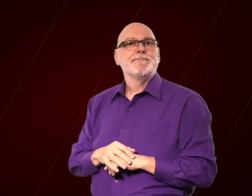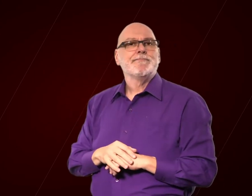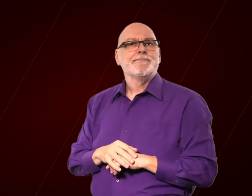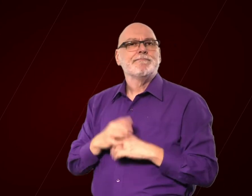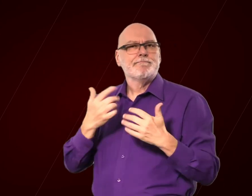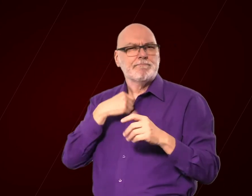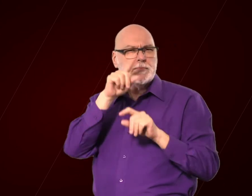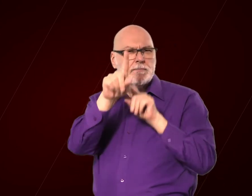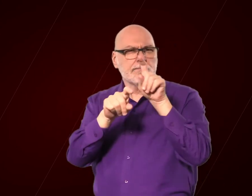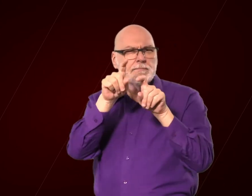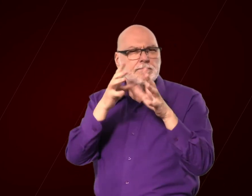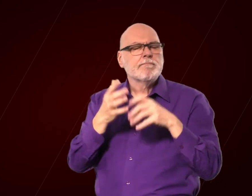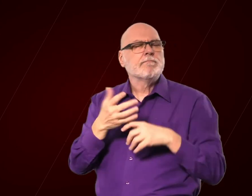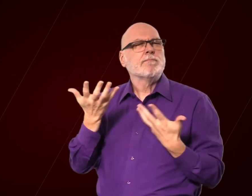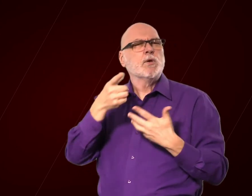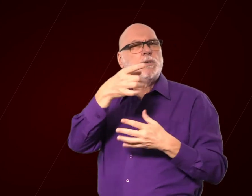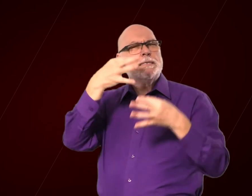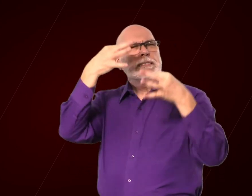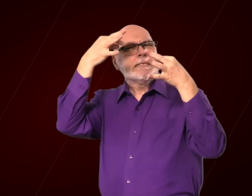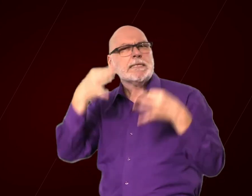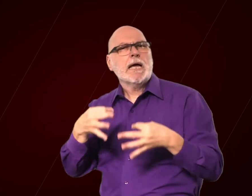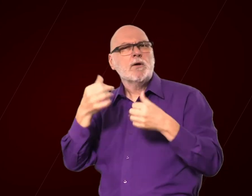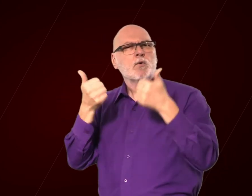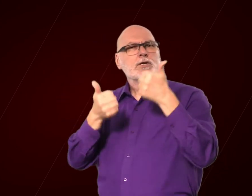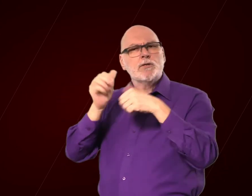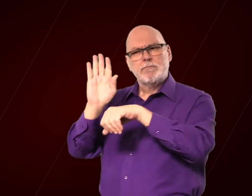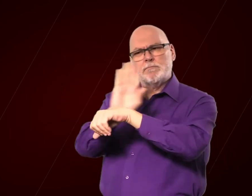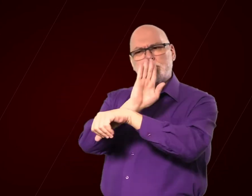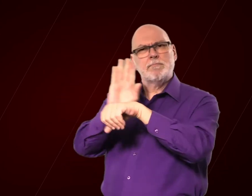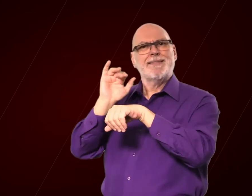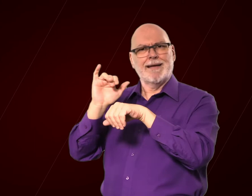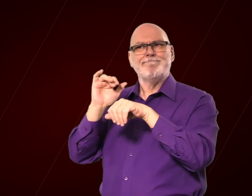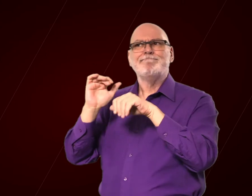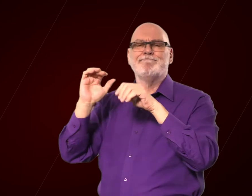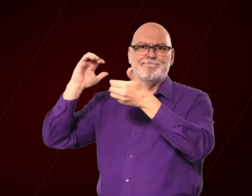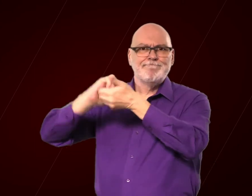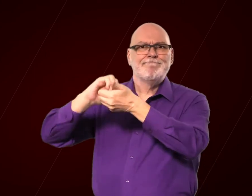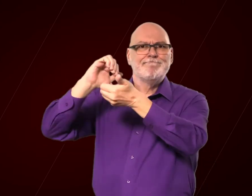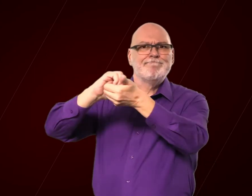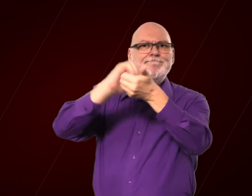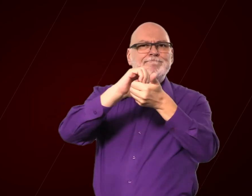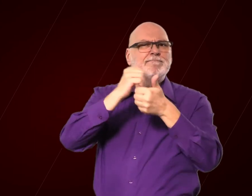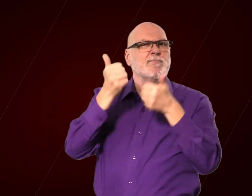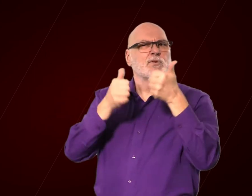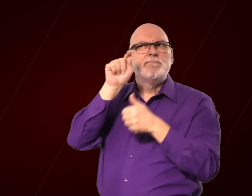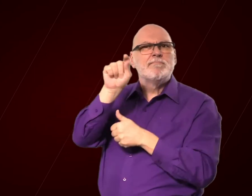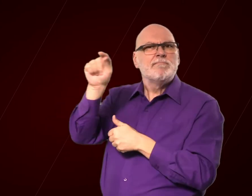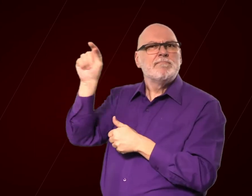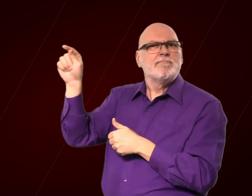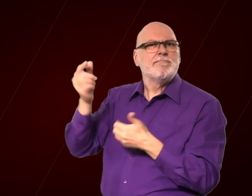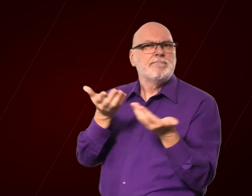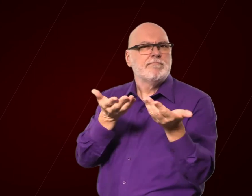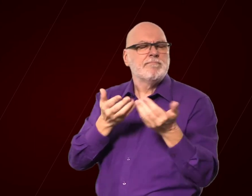how do you decide which industry to collaborate with?